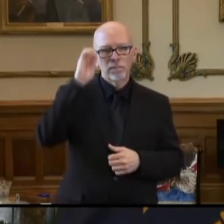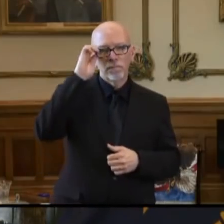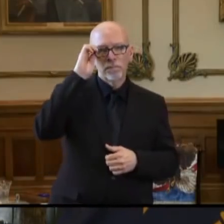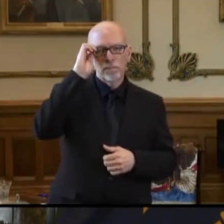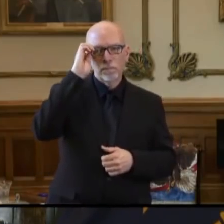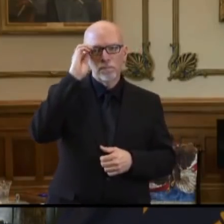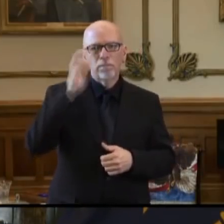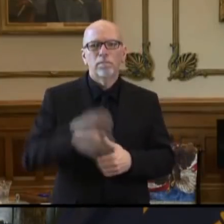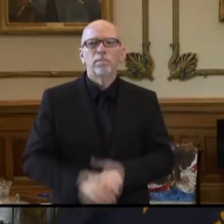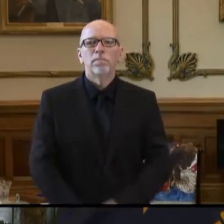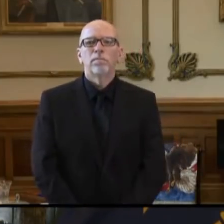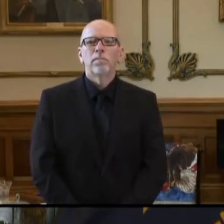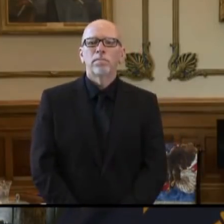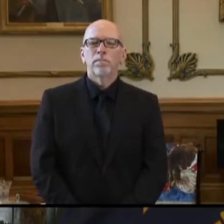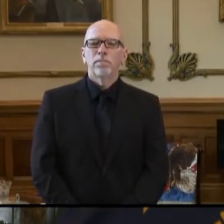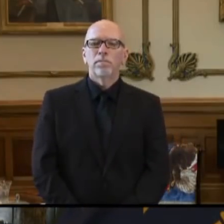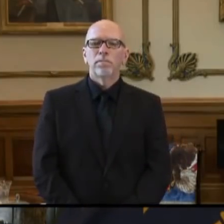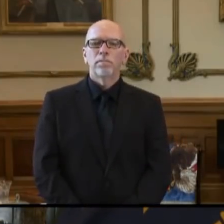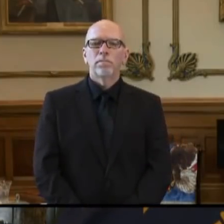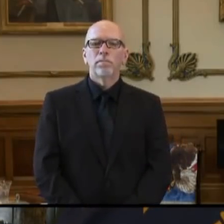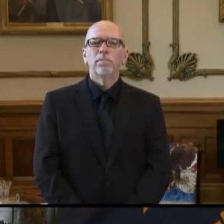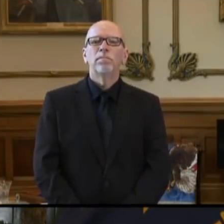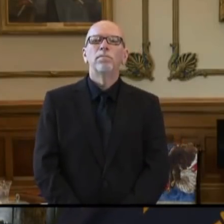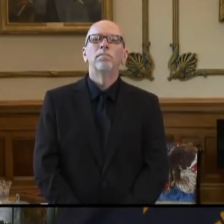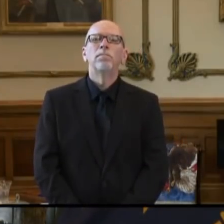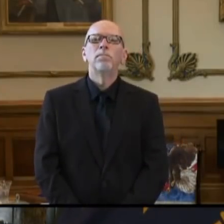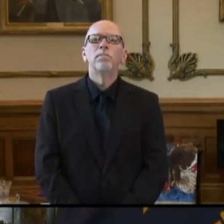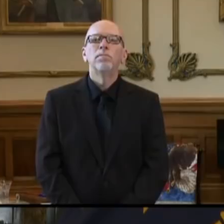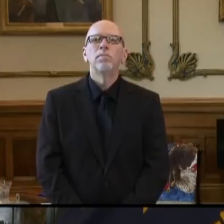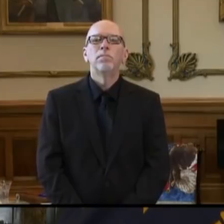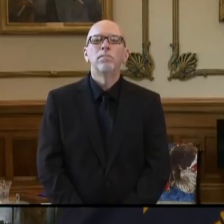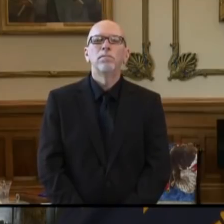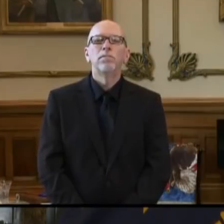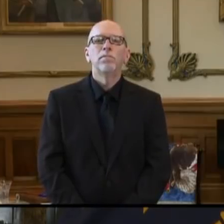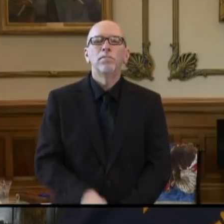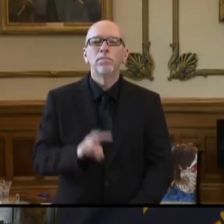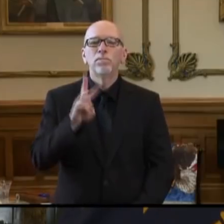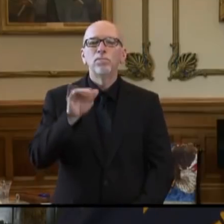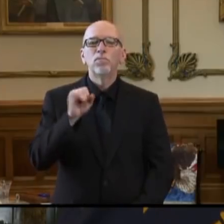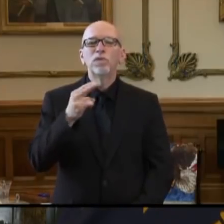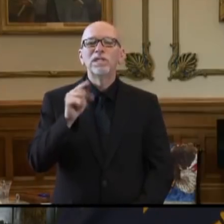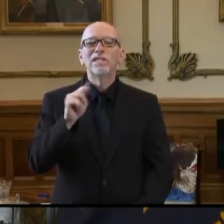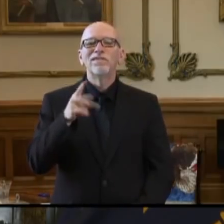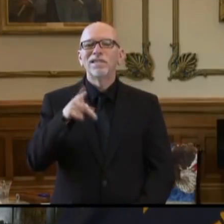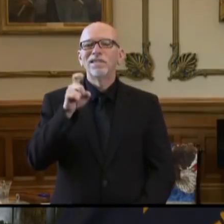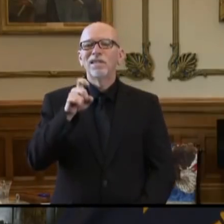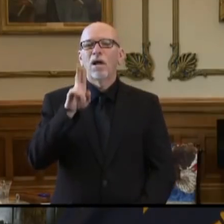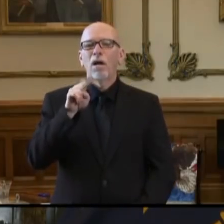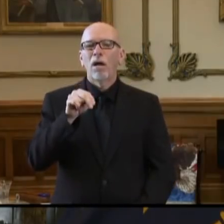ESSEX WISH TV RICHARD